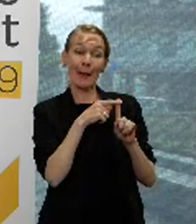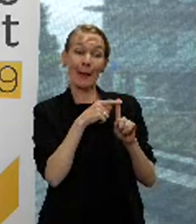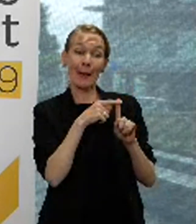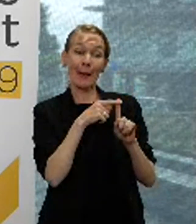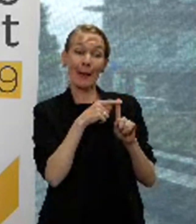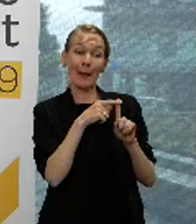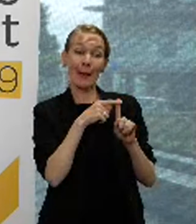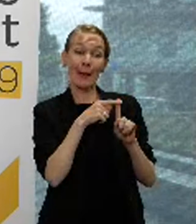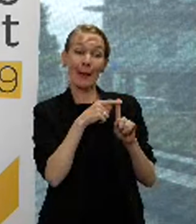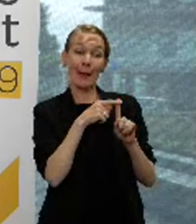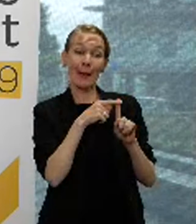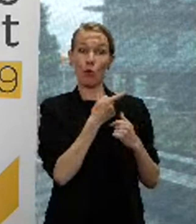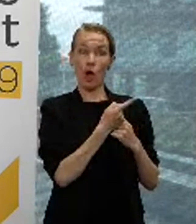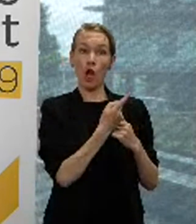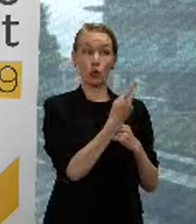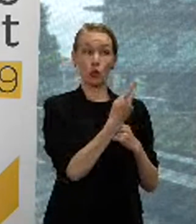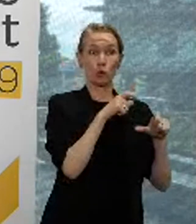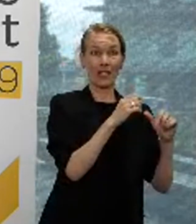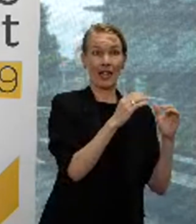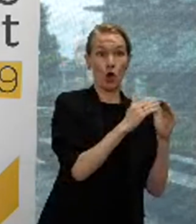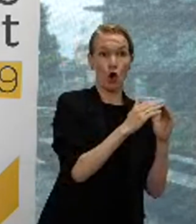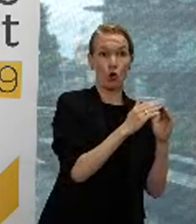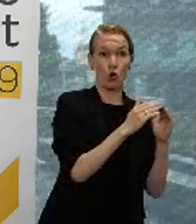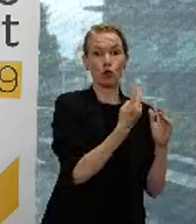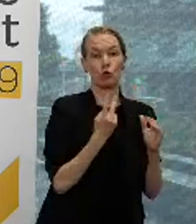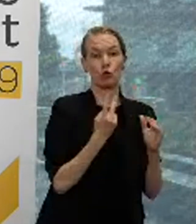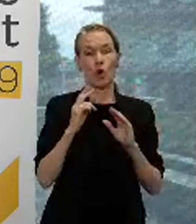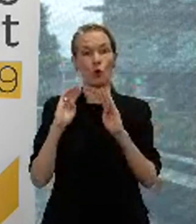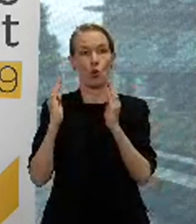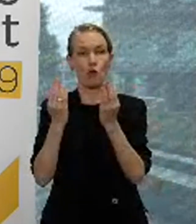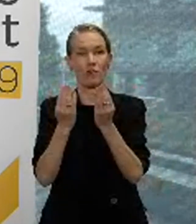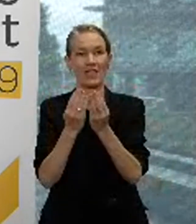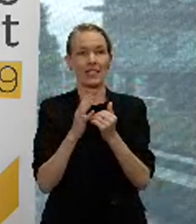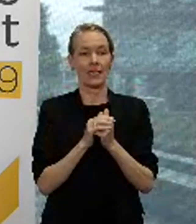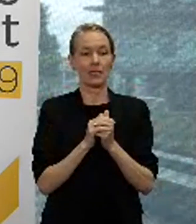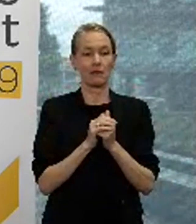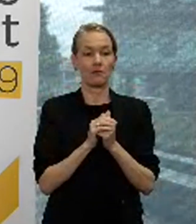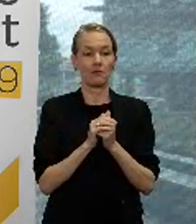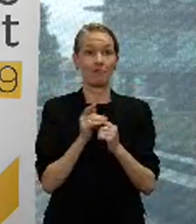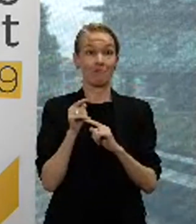and they have been tested. The man was not at the Ports of Auckland during his infectious period.